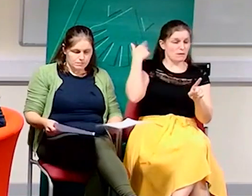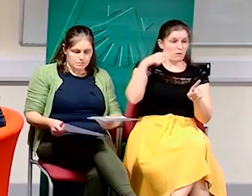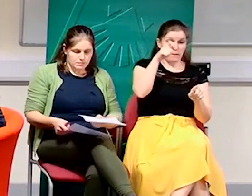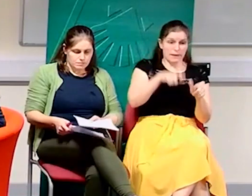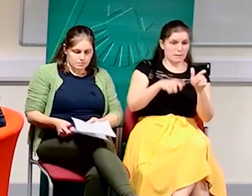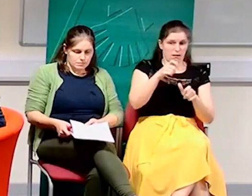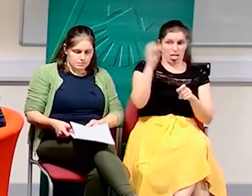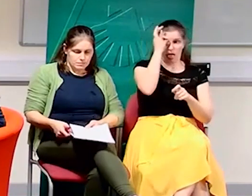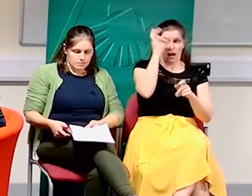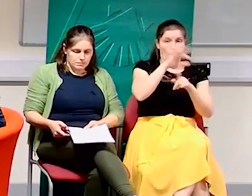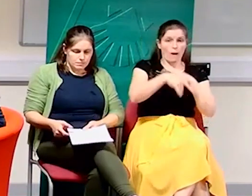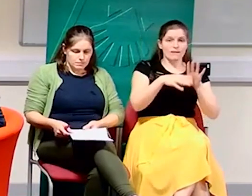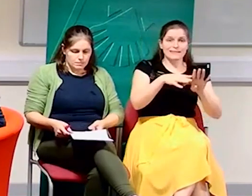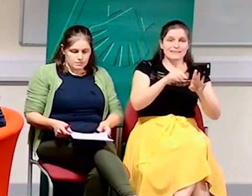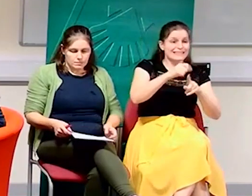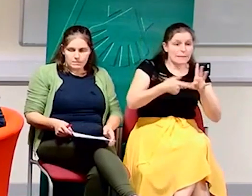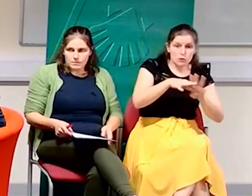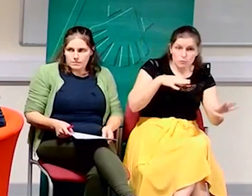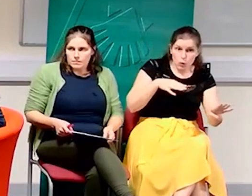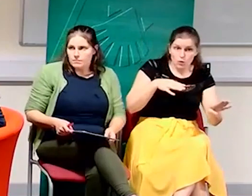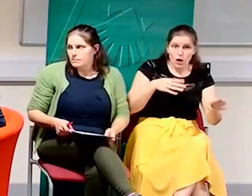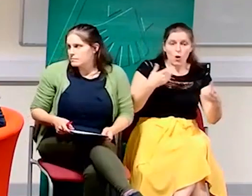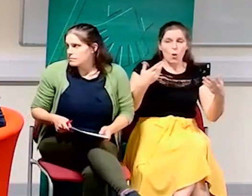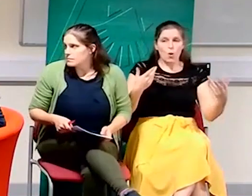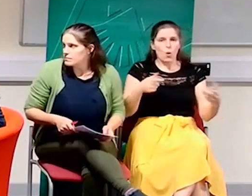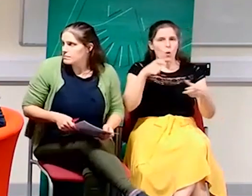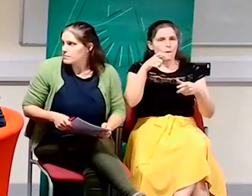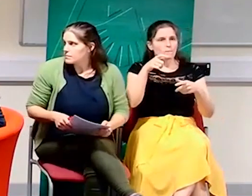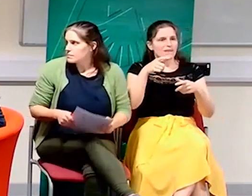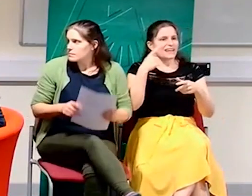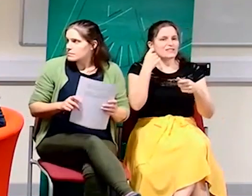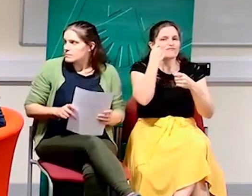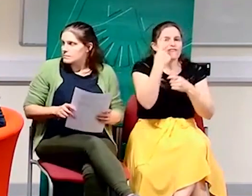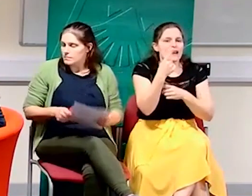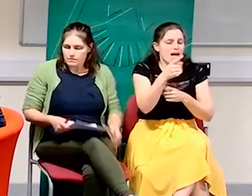or they were unaware that everybody could play a wheelchair sport disabled people don't have